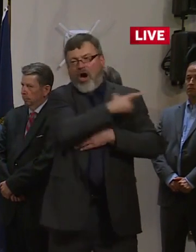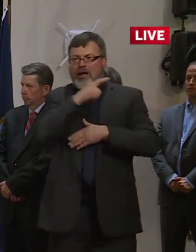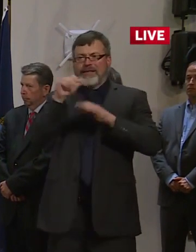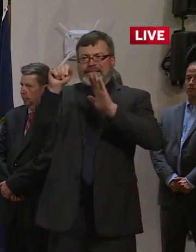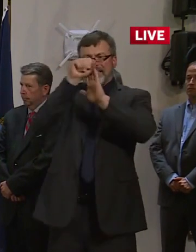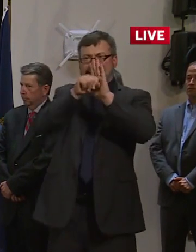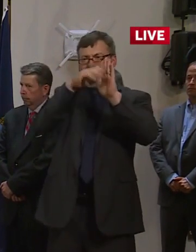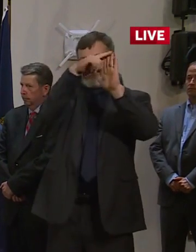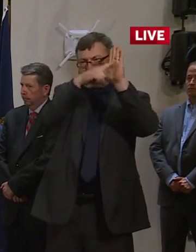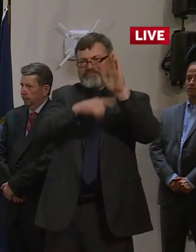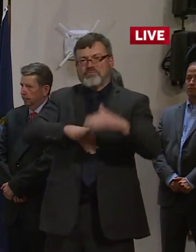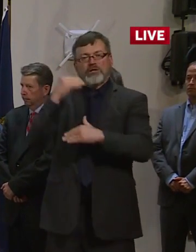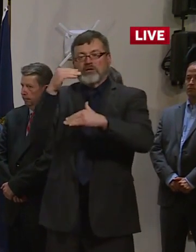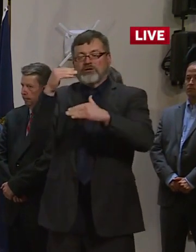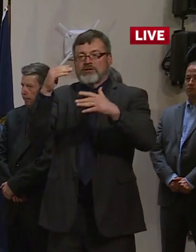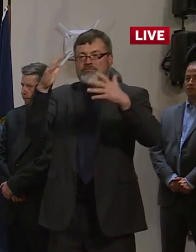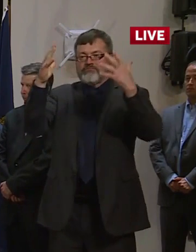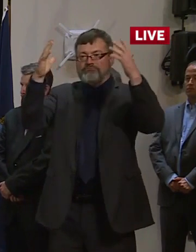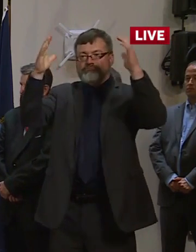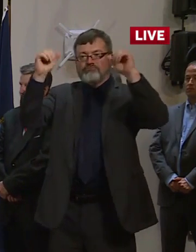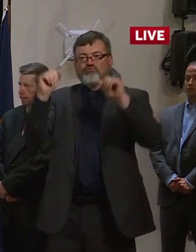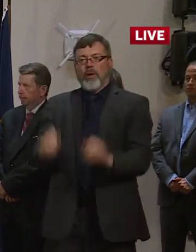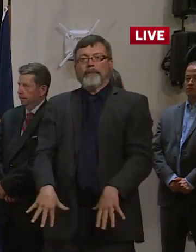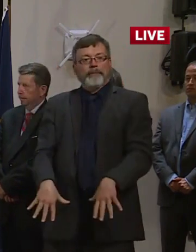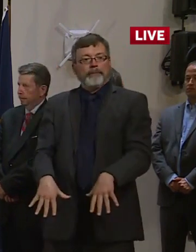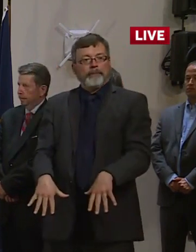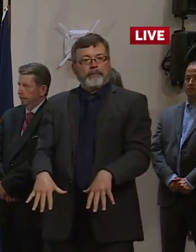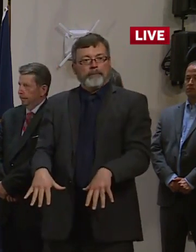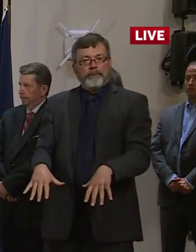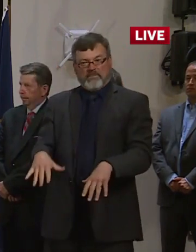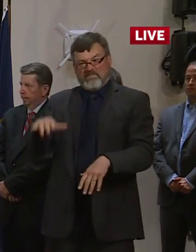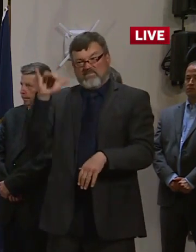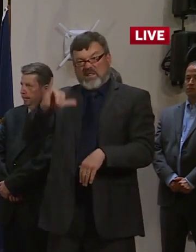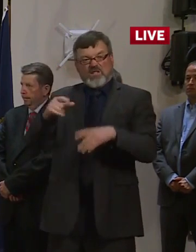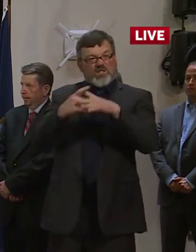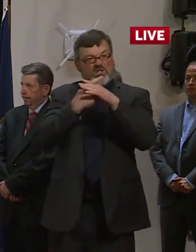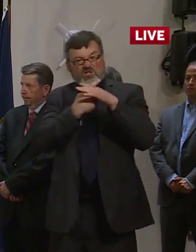NOW THAT WE HIT 80% AS PROMISED, EFFECTIVE IMMEDIATELY, I’M